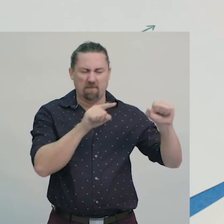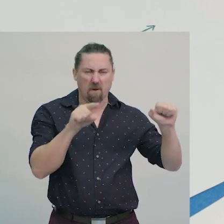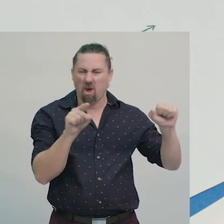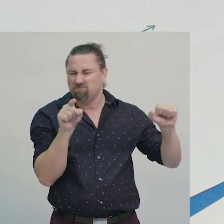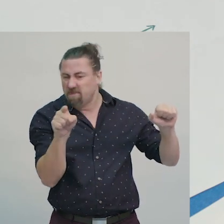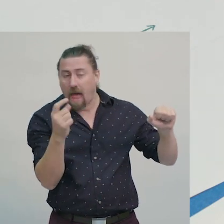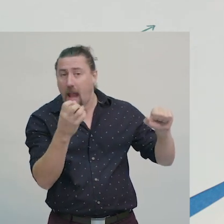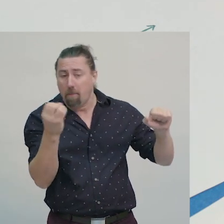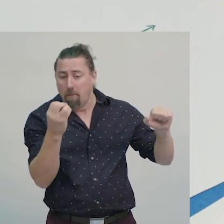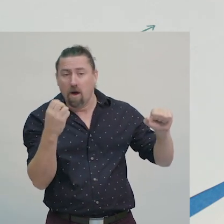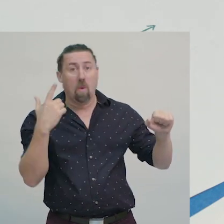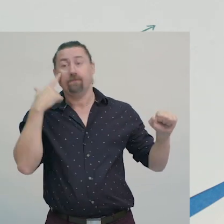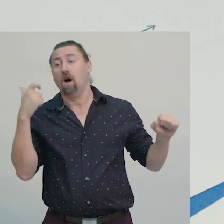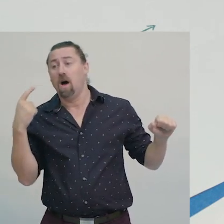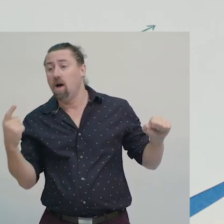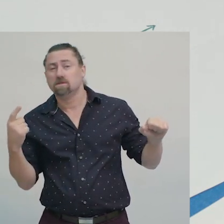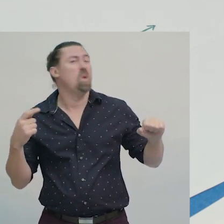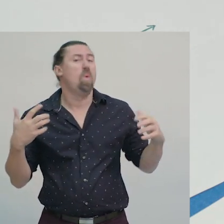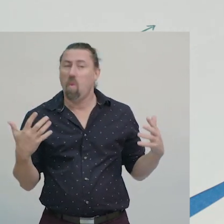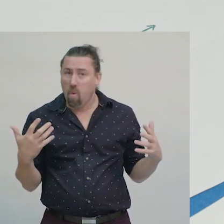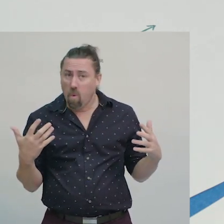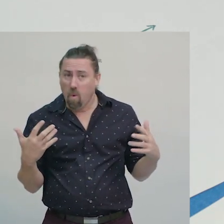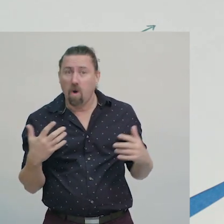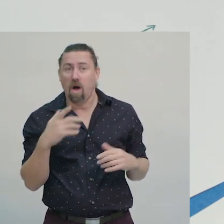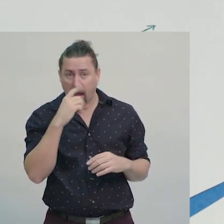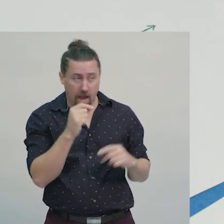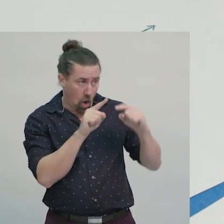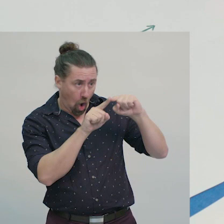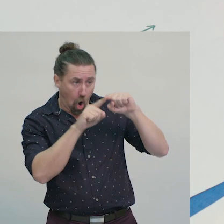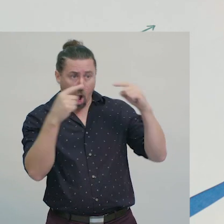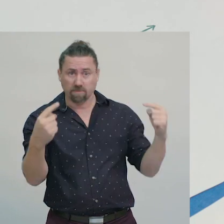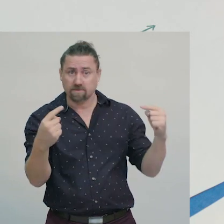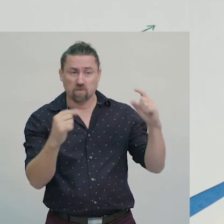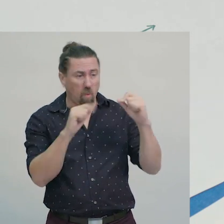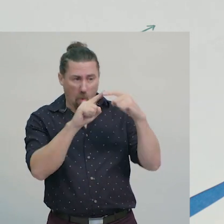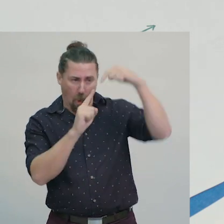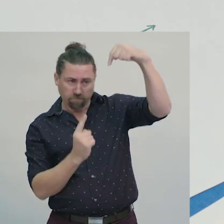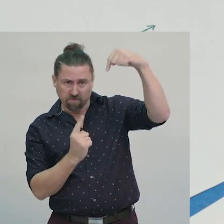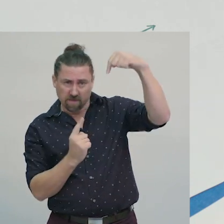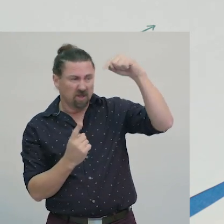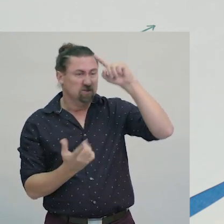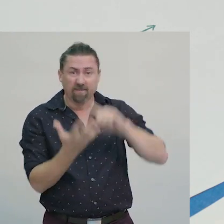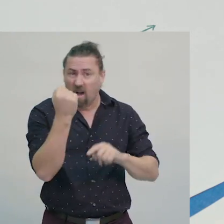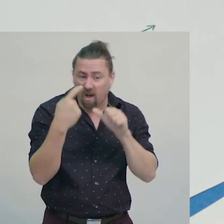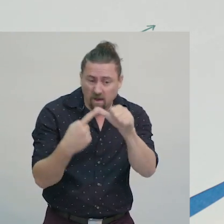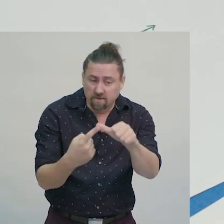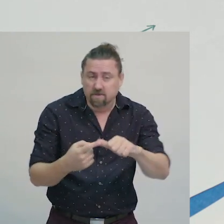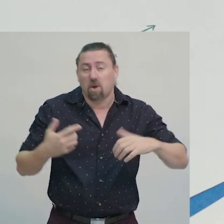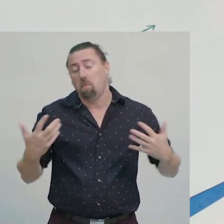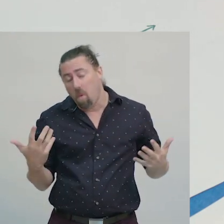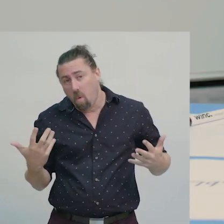Or, we could use the vertically opposite rule again, or we could also use the adjacent rule again.